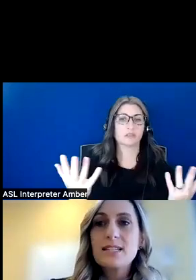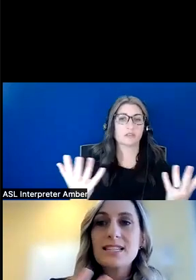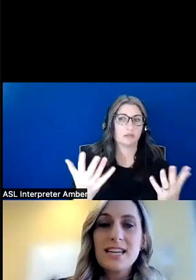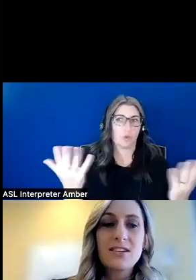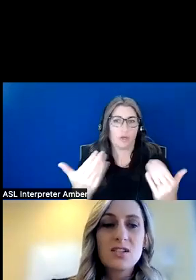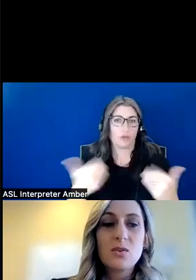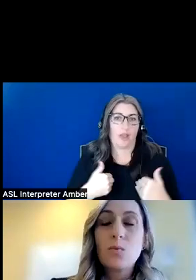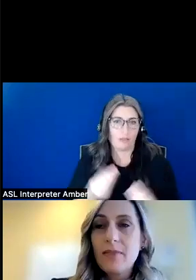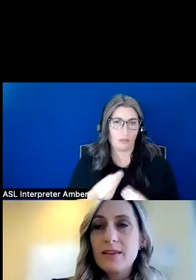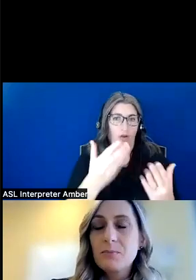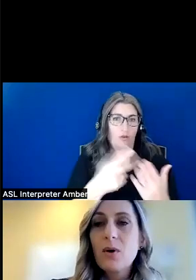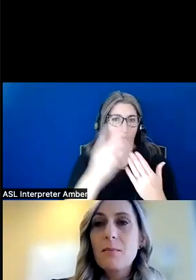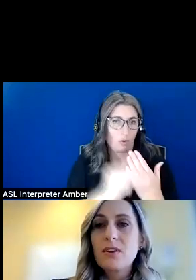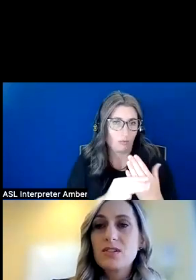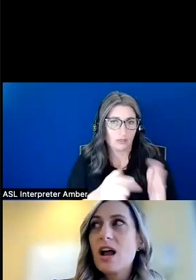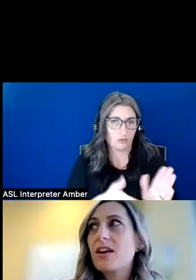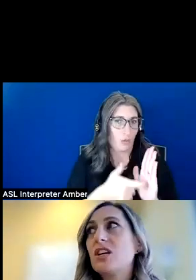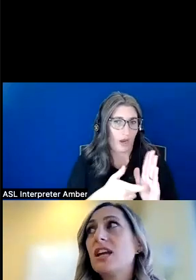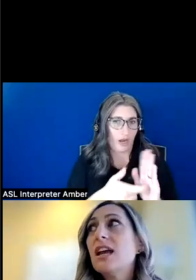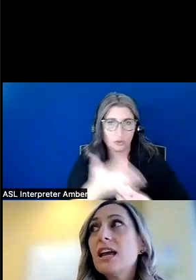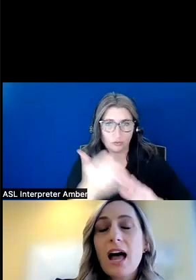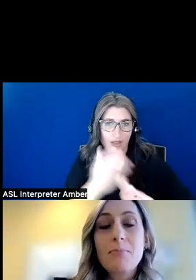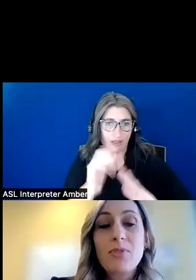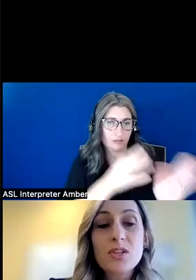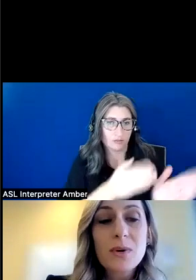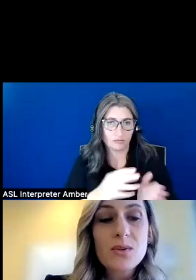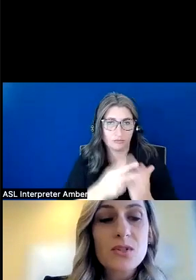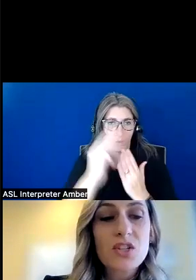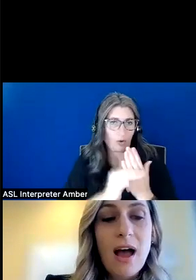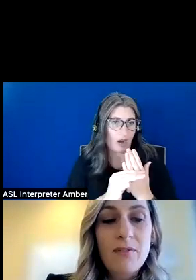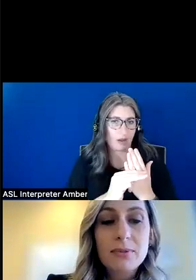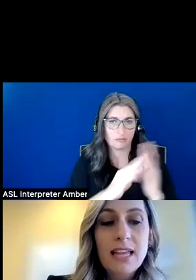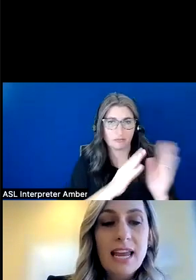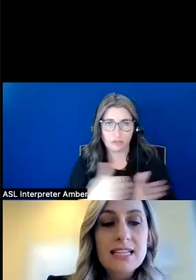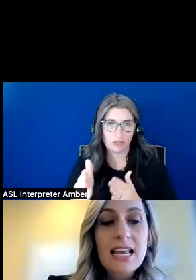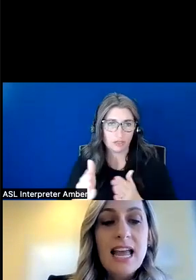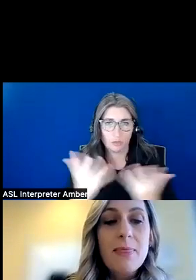What does it take to run this program or this strategy? Those are the resources you have in place.